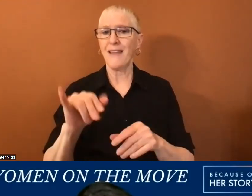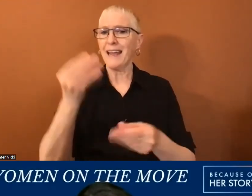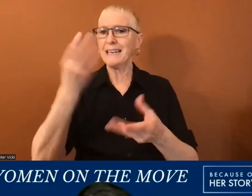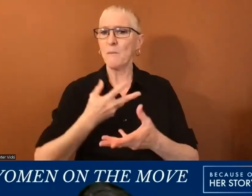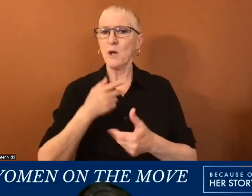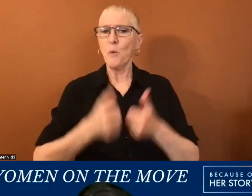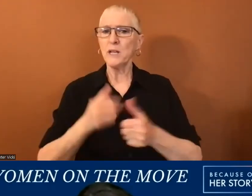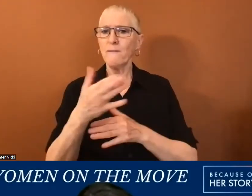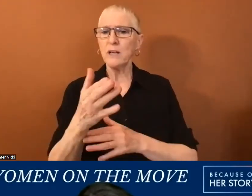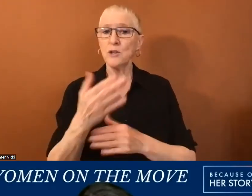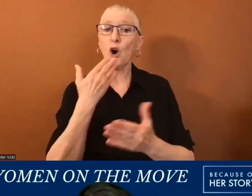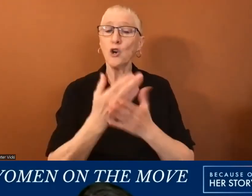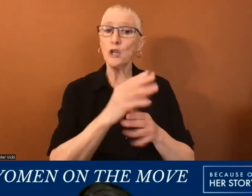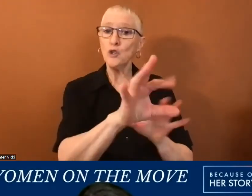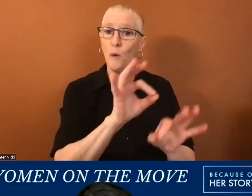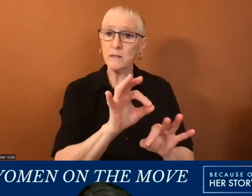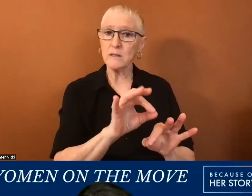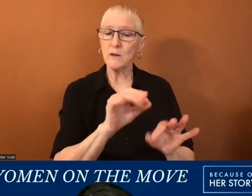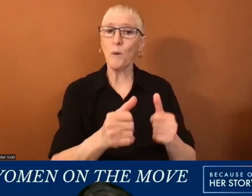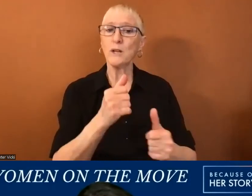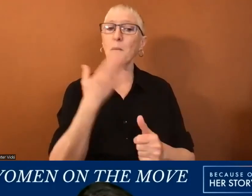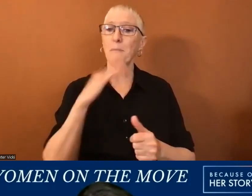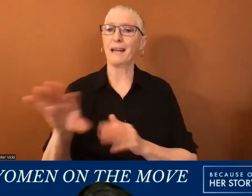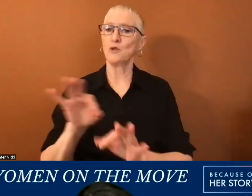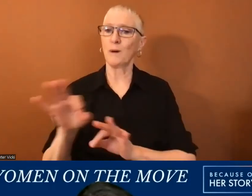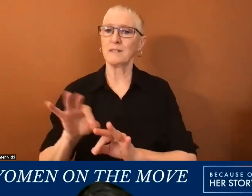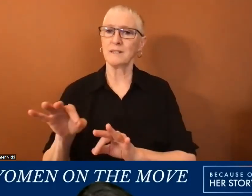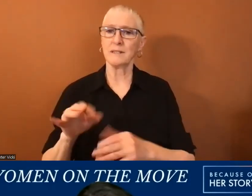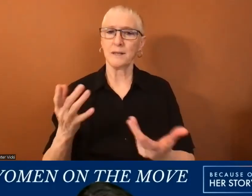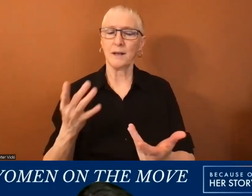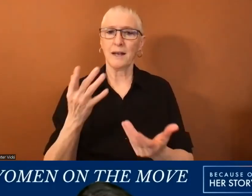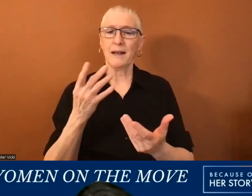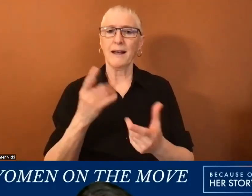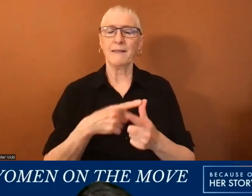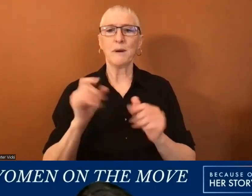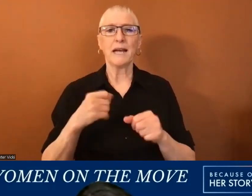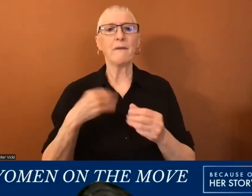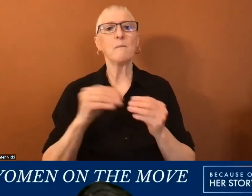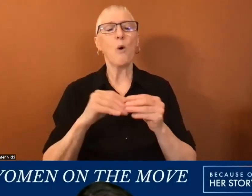are good choices versus bad choices so that we can go and have a more sustainable choice at a